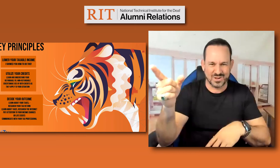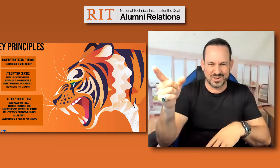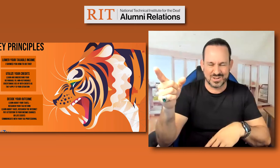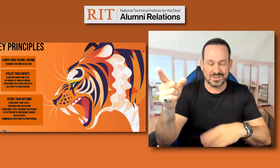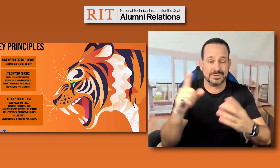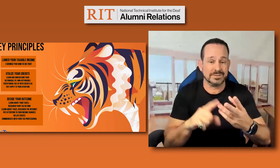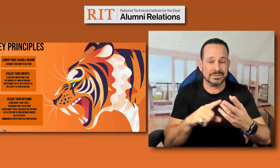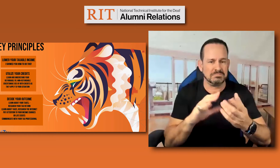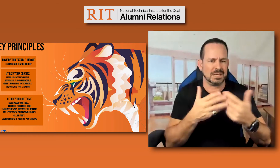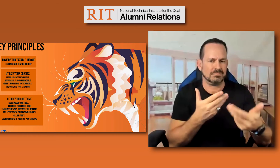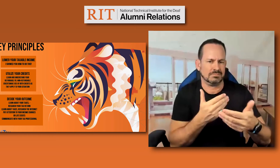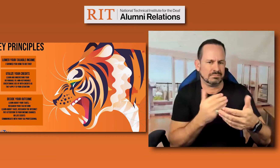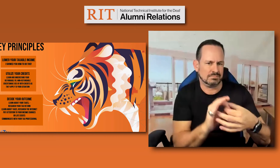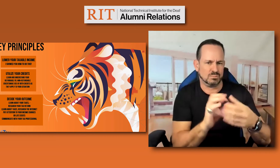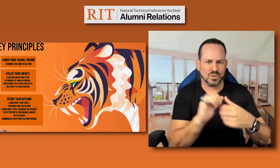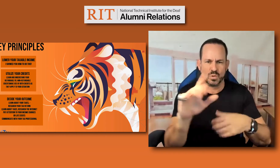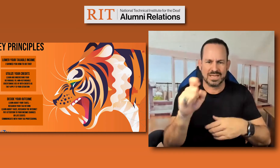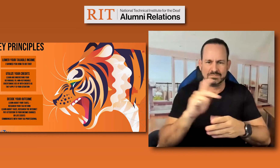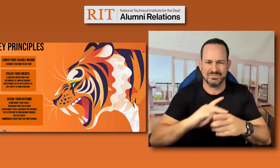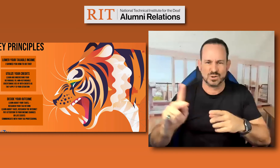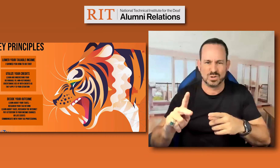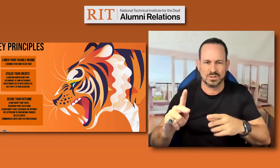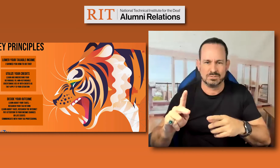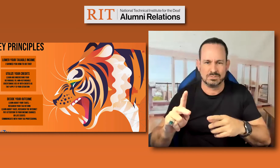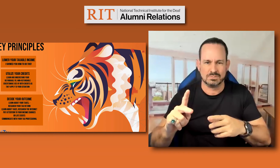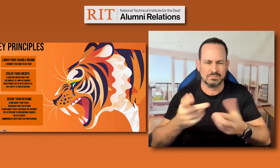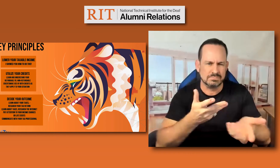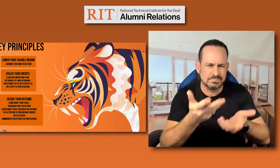Once again, as I've said, the irs.gov website is